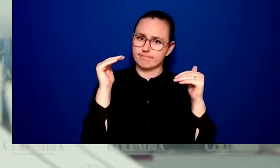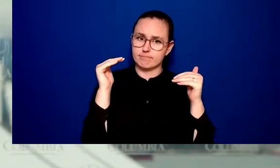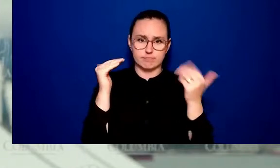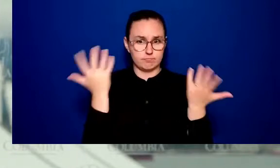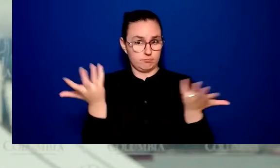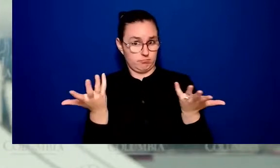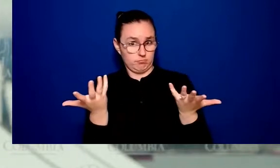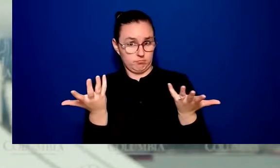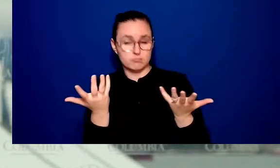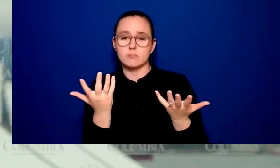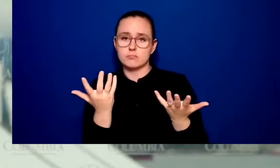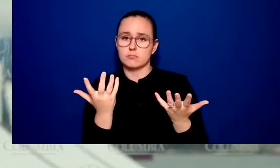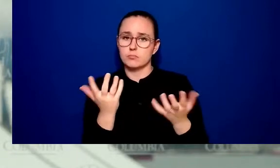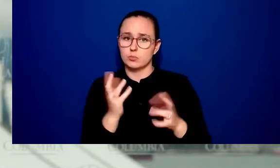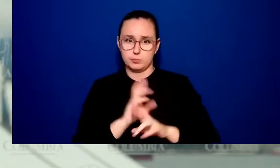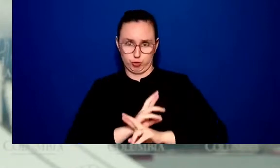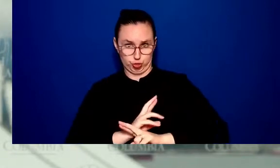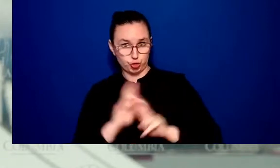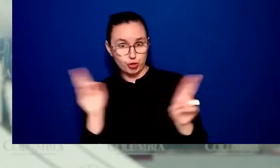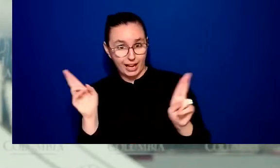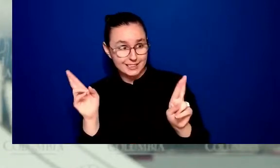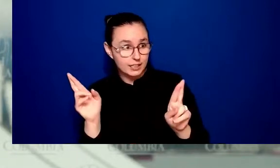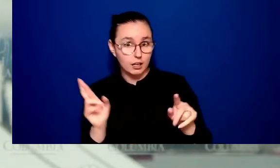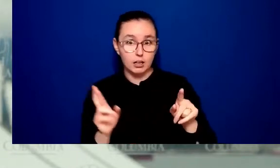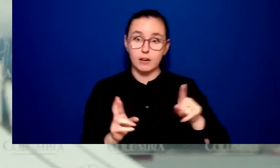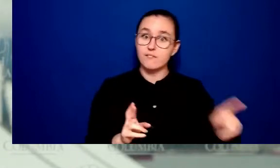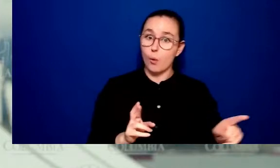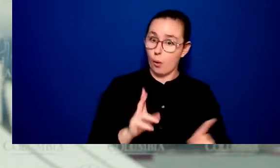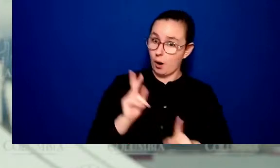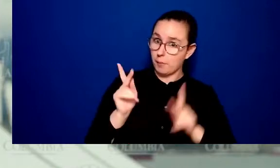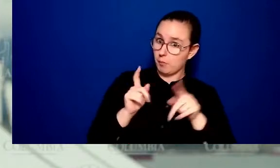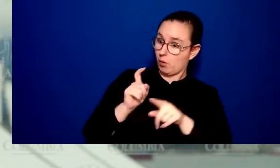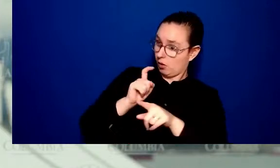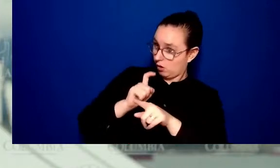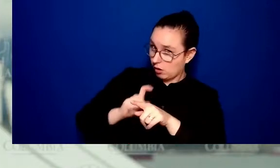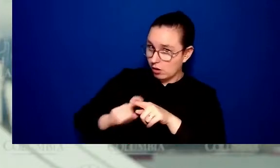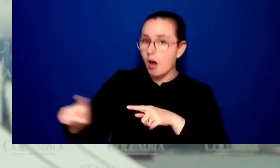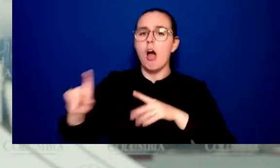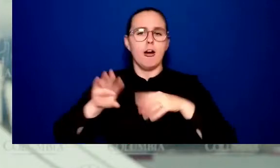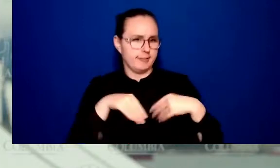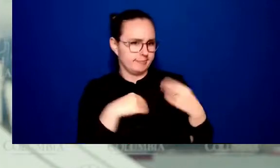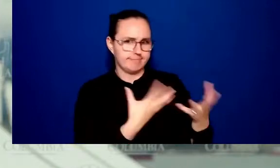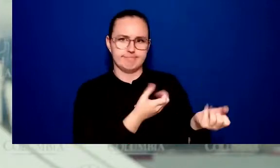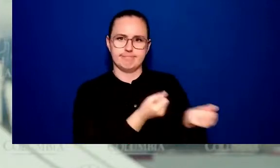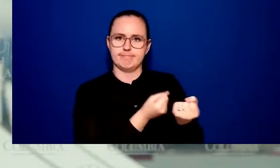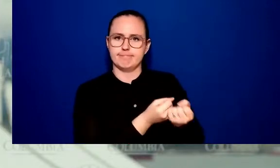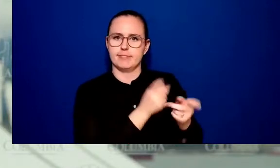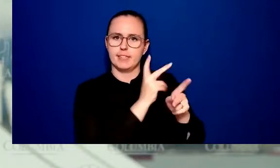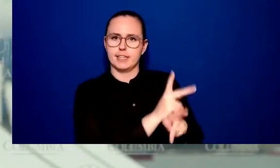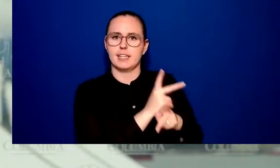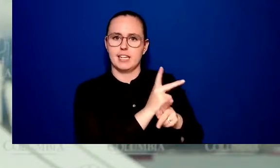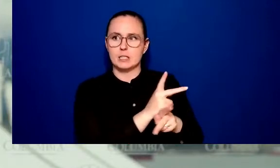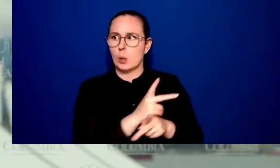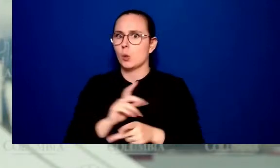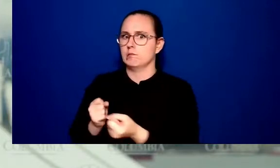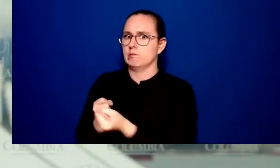people call for 911. And we're adding resources to see that that happened, so there's a lot